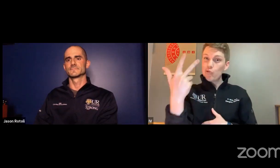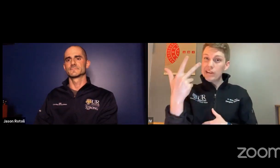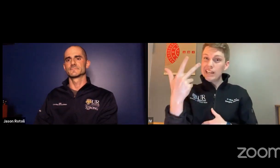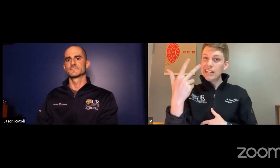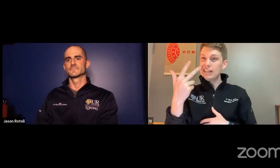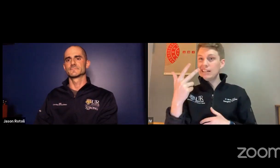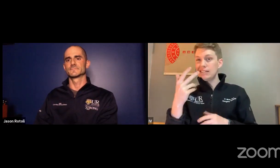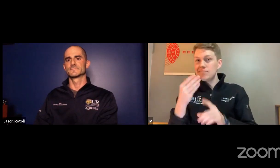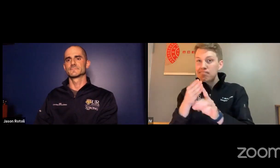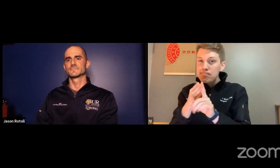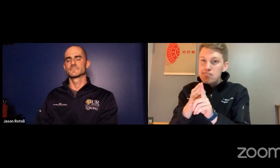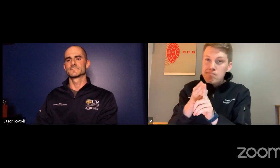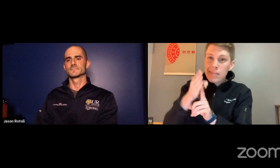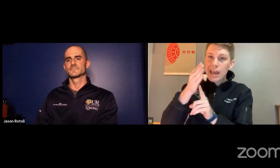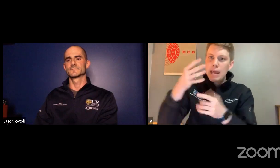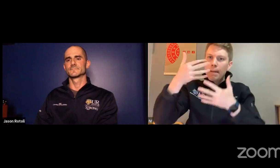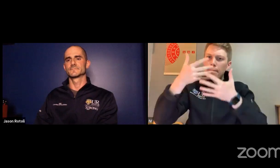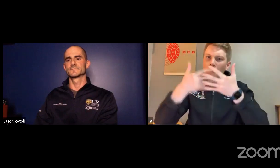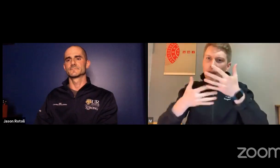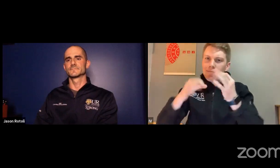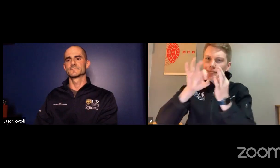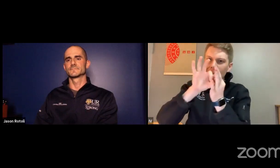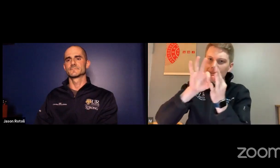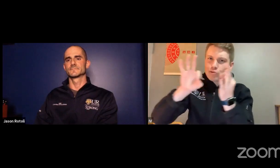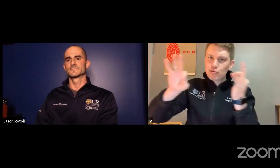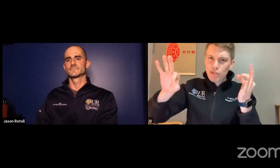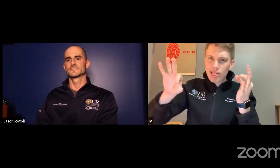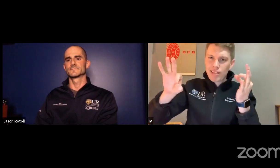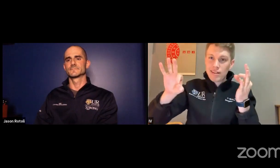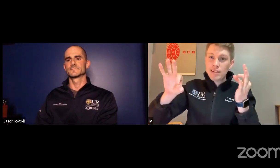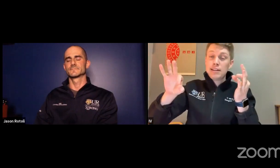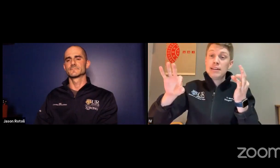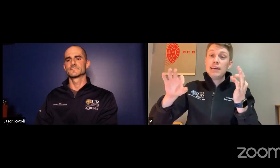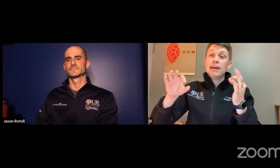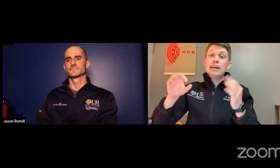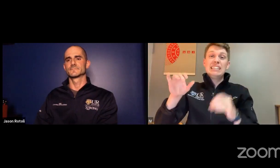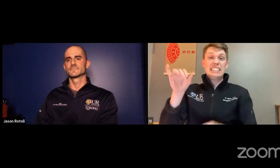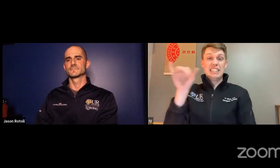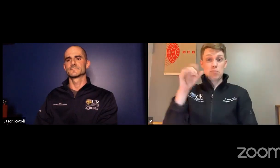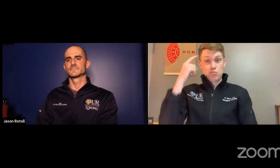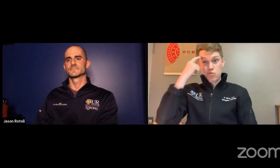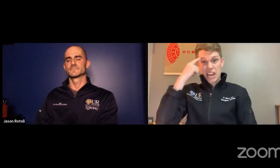Strokes can be caused because there's not enough blood flows happening to the heart or into